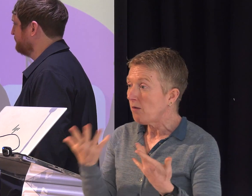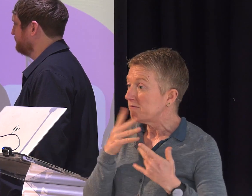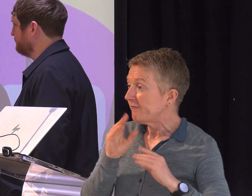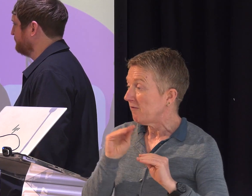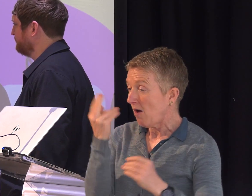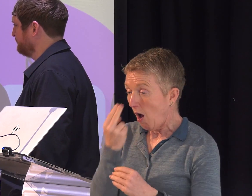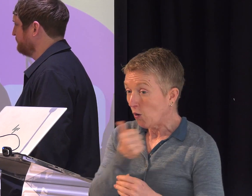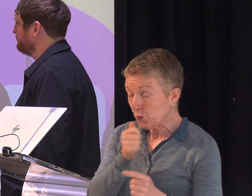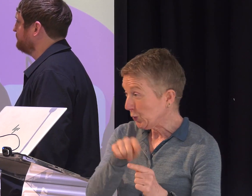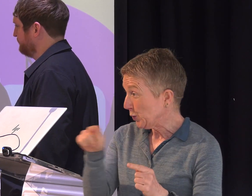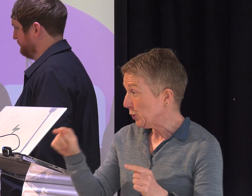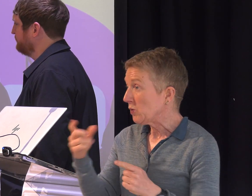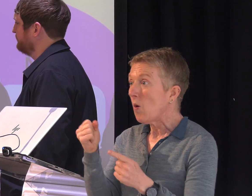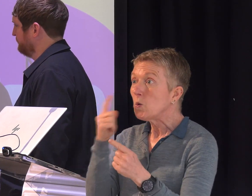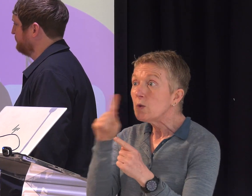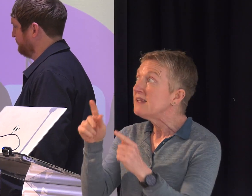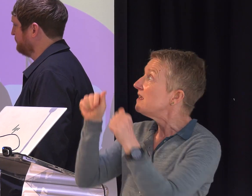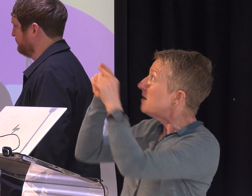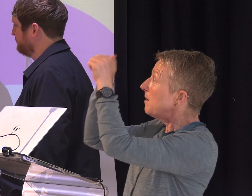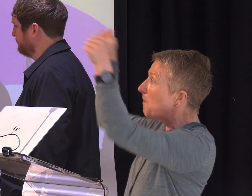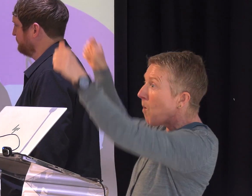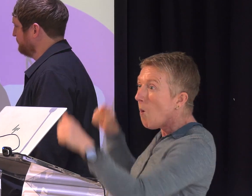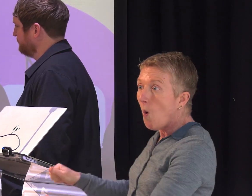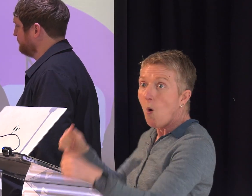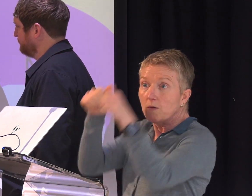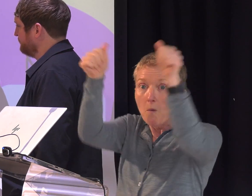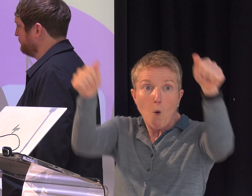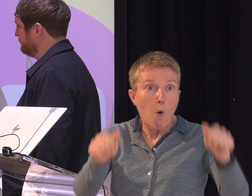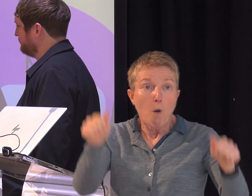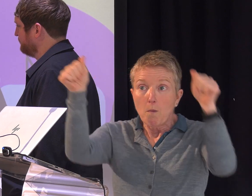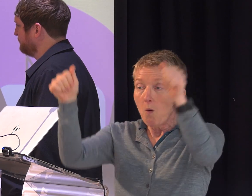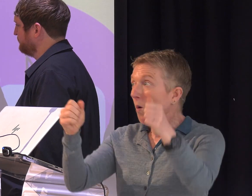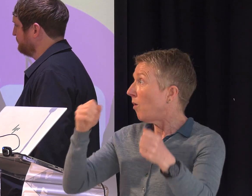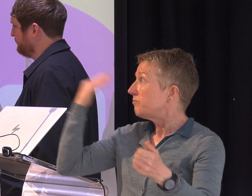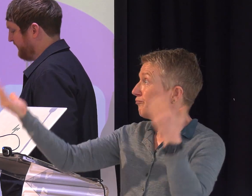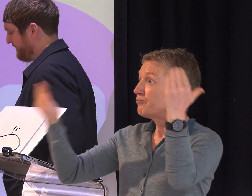also on display boards outside of all the classrooms.